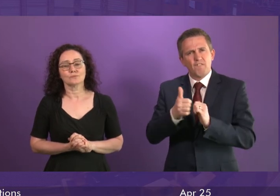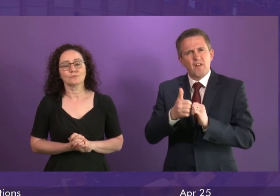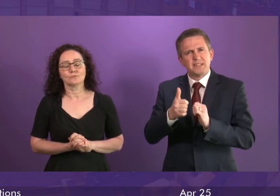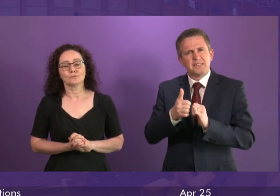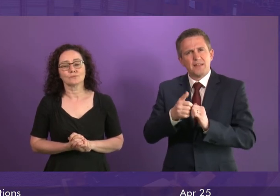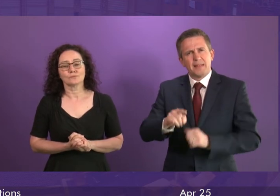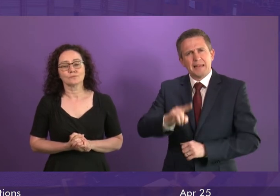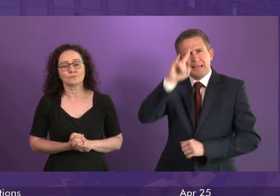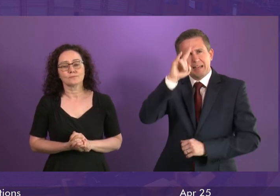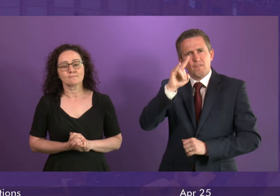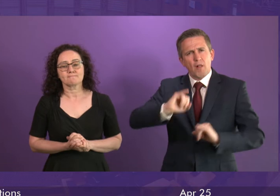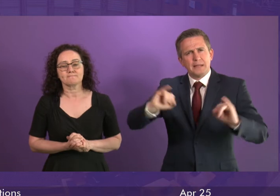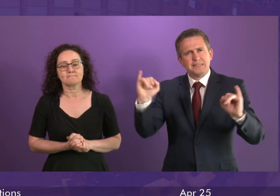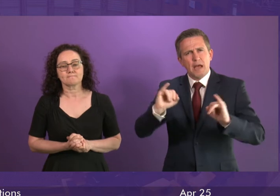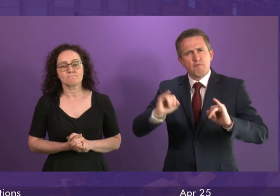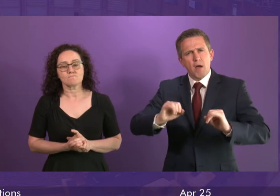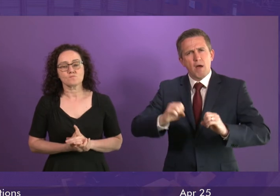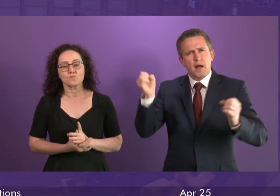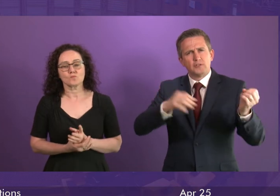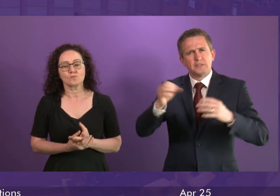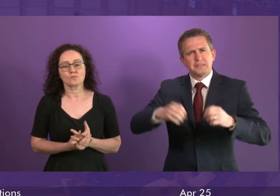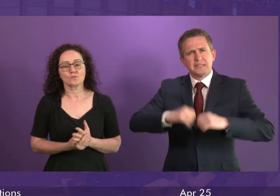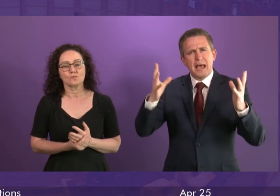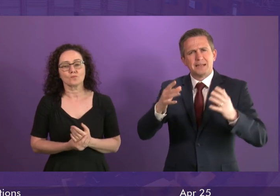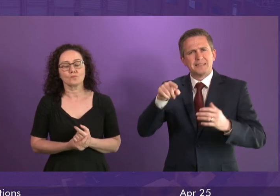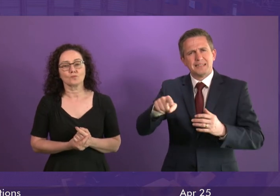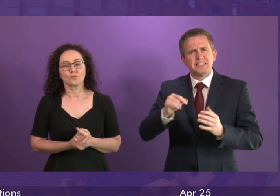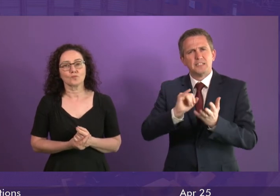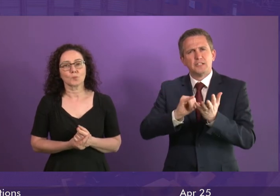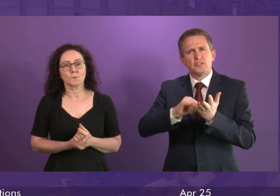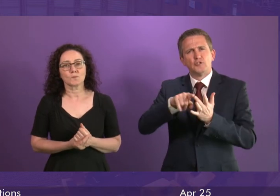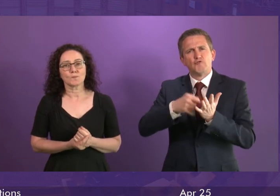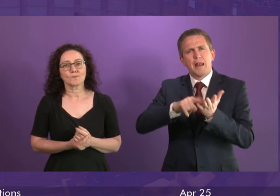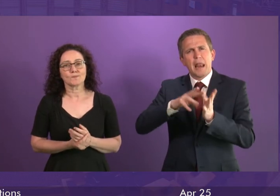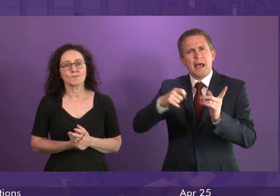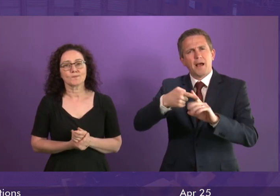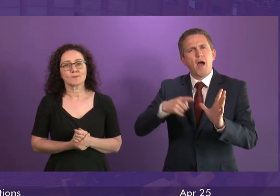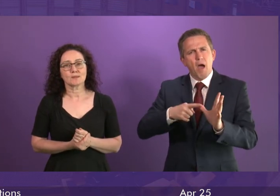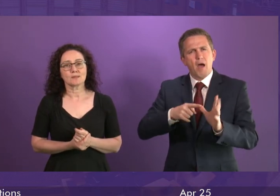terror attacks in Sri Lanka. The community is grieving at this hugely difficult time.